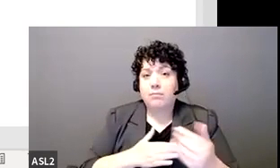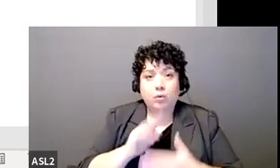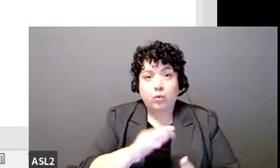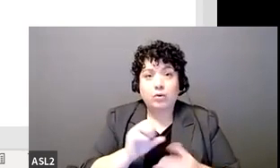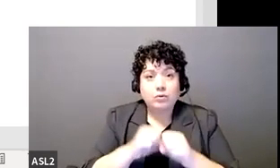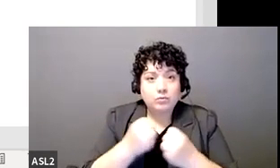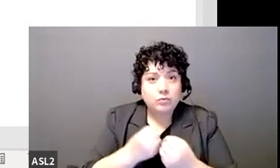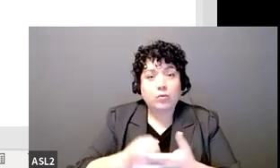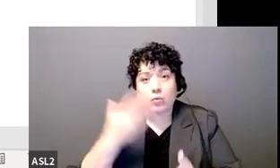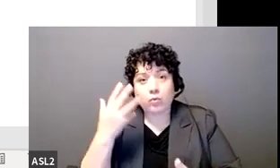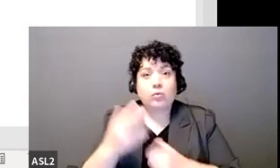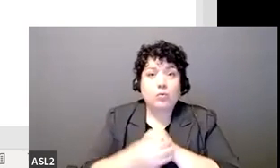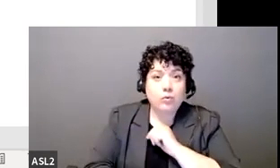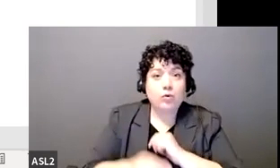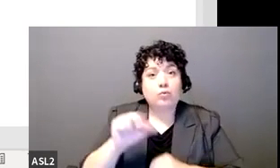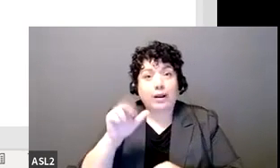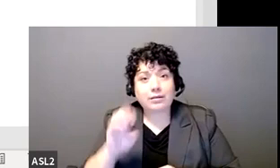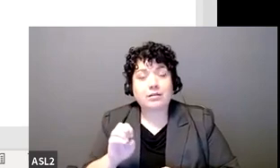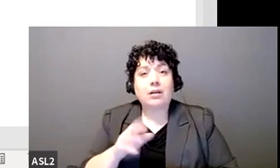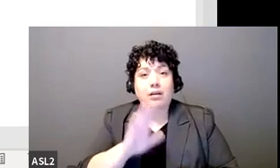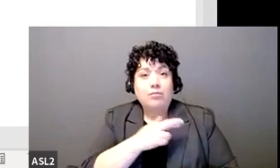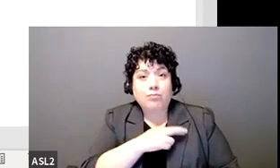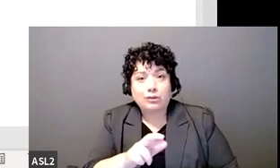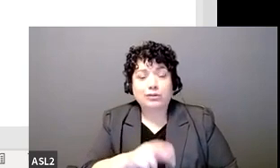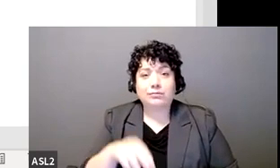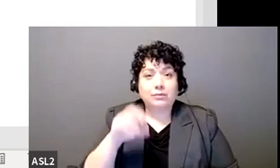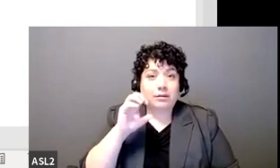national or ethnic origin color religion sex age mental or physical disability